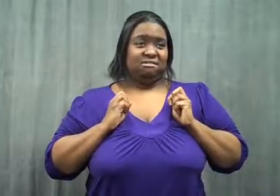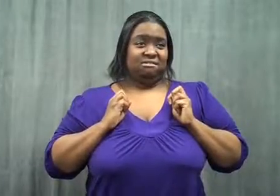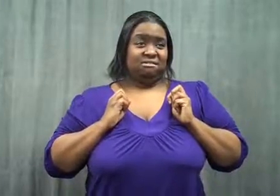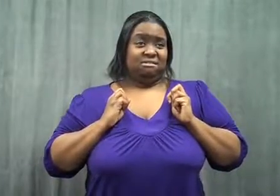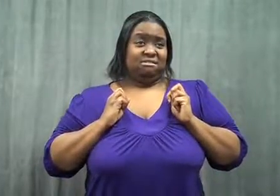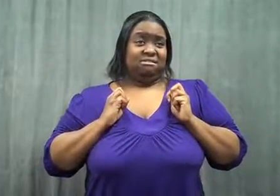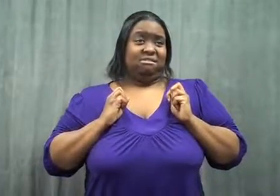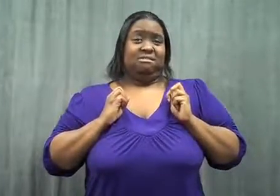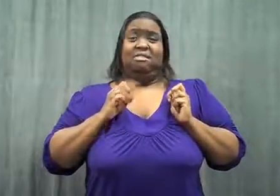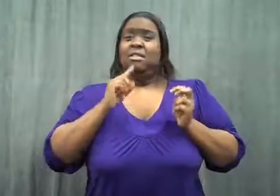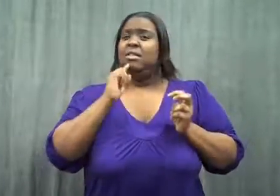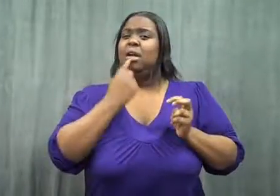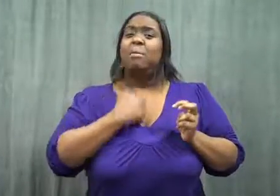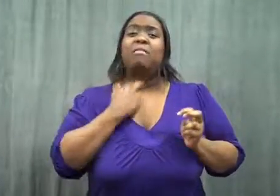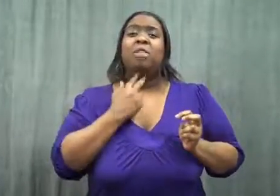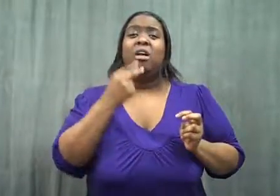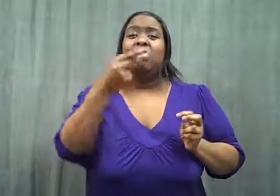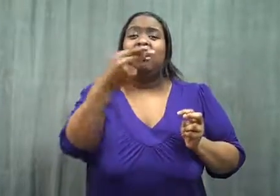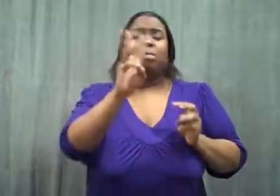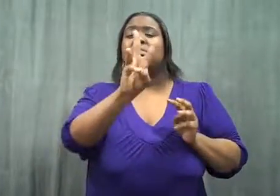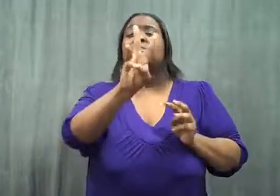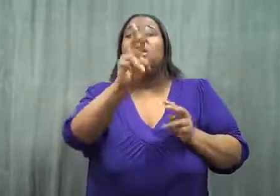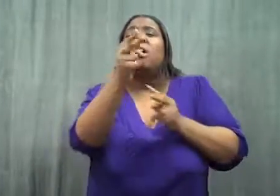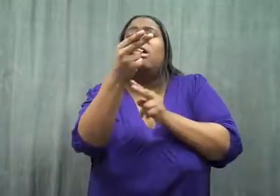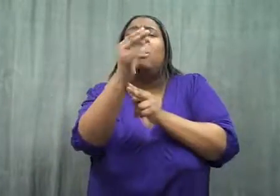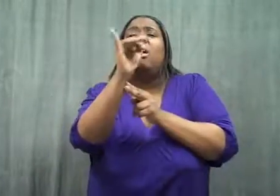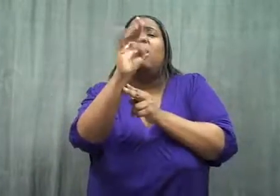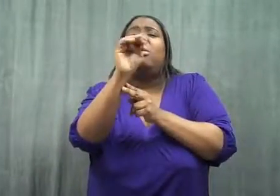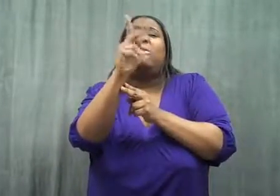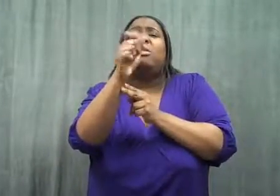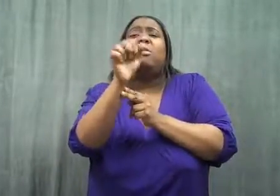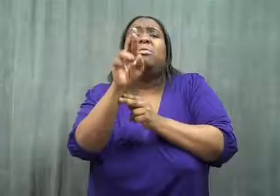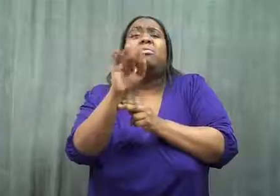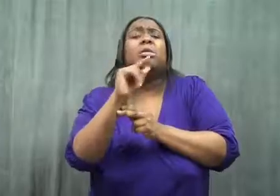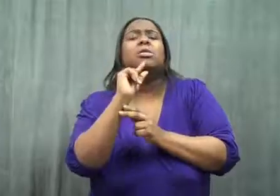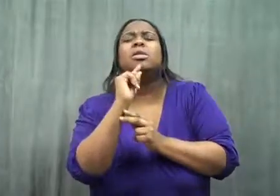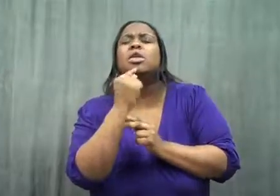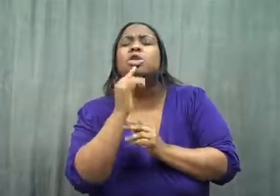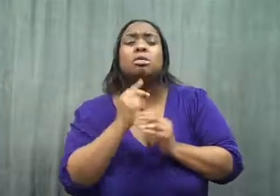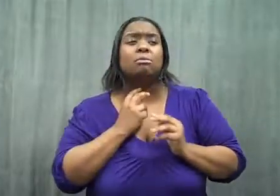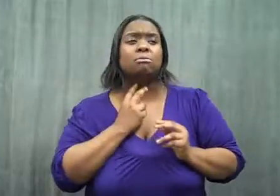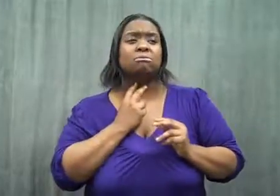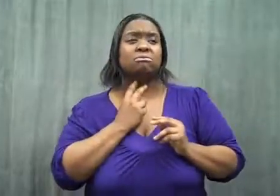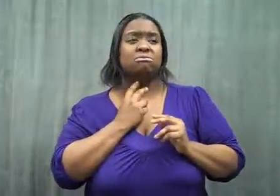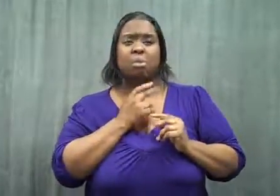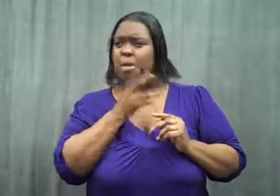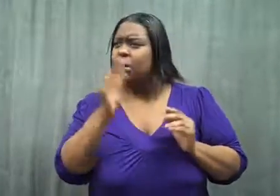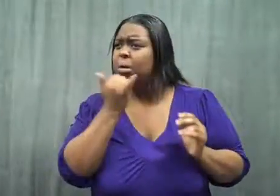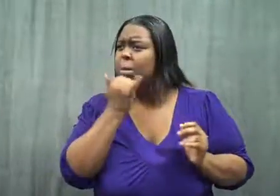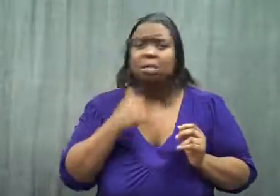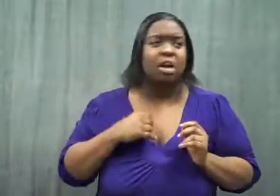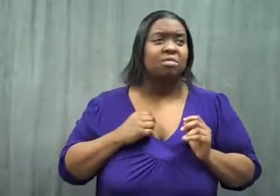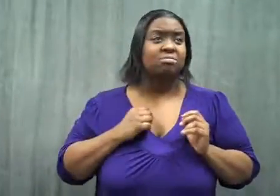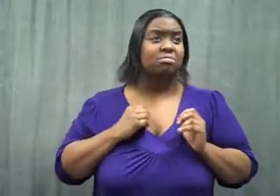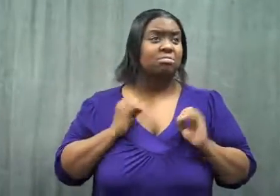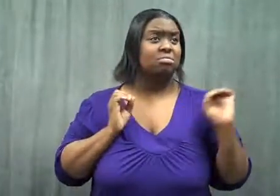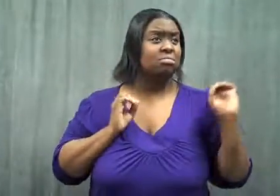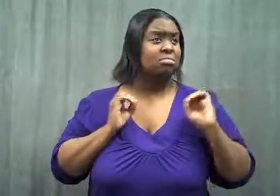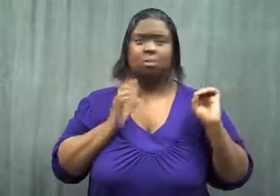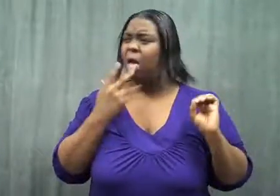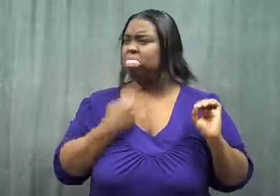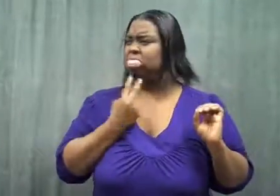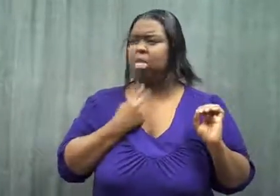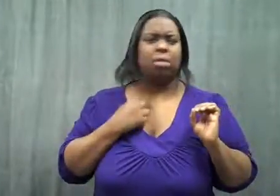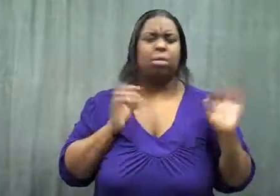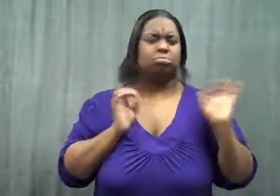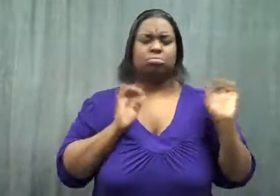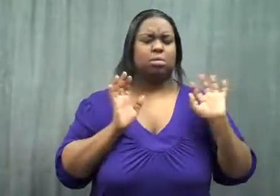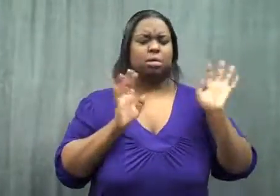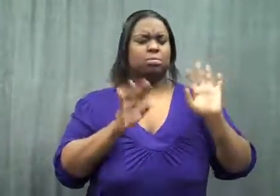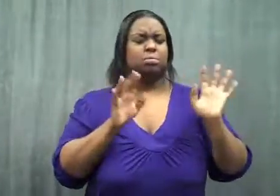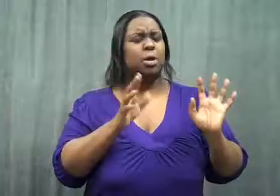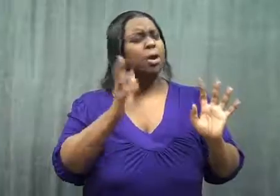I whimpered. She asked me, "What's wrong?" I said, "Nothing.